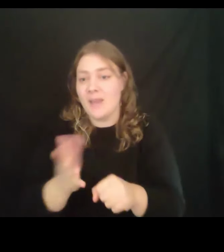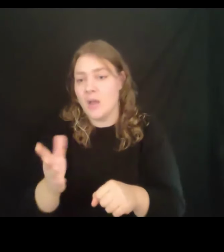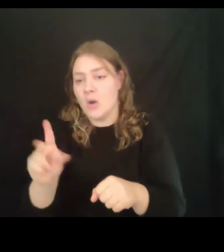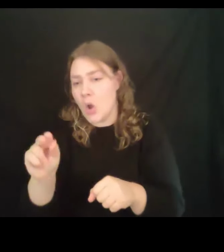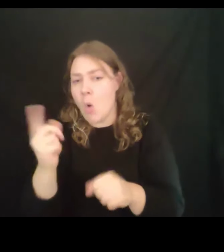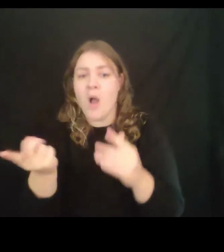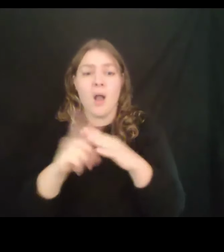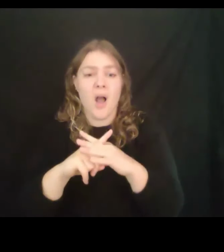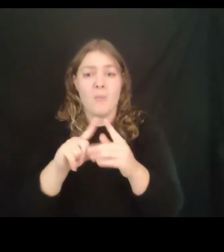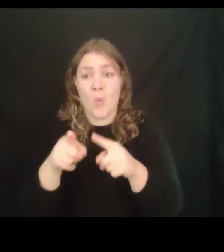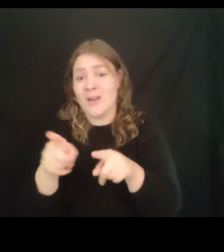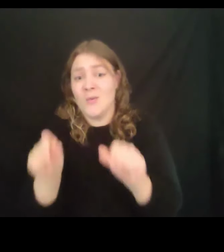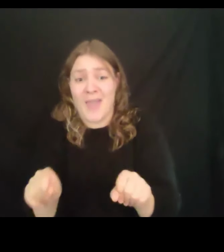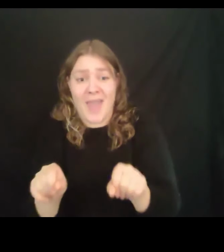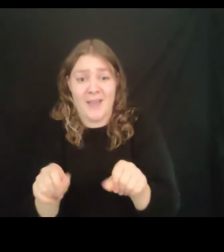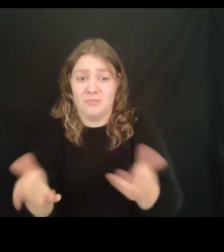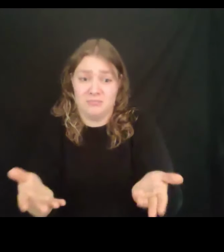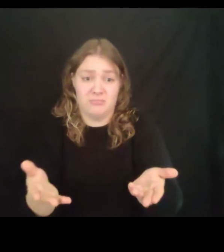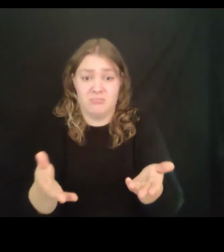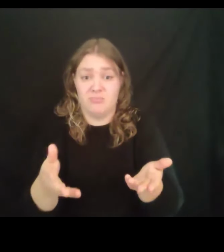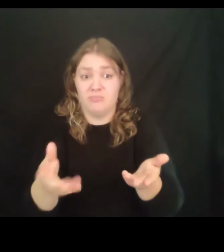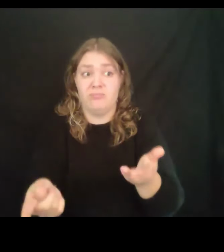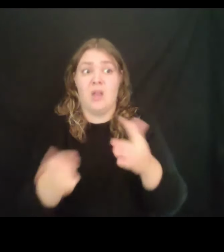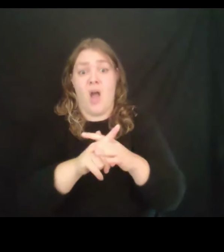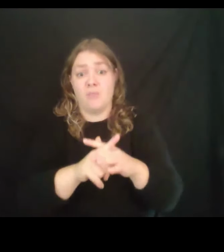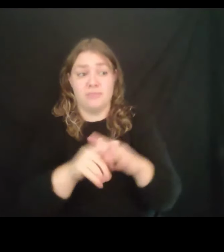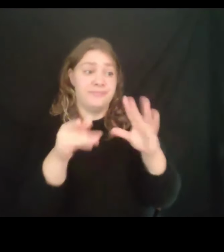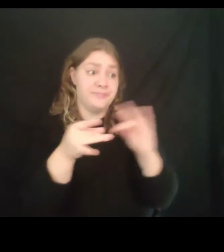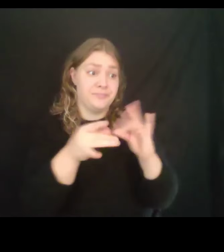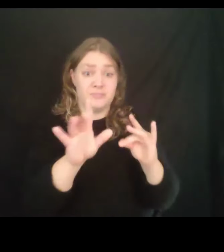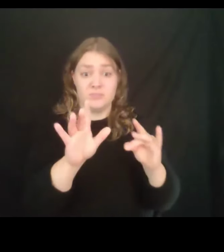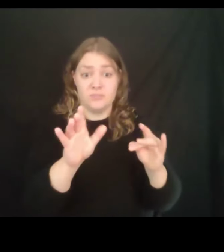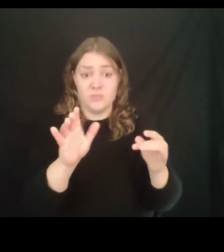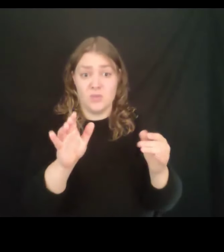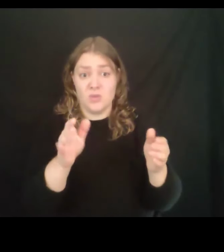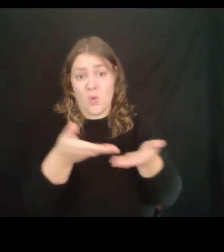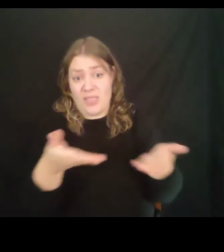what you have to say and so hearing the feedback both from the standardized questionnaires that